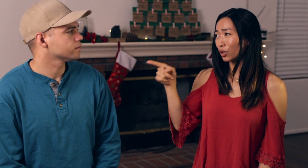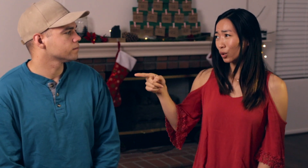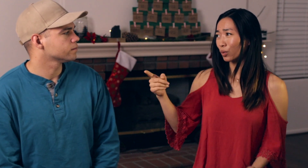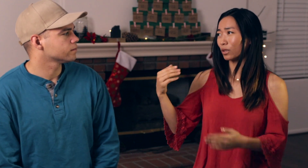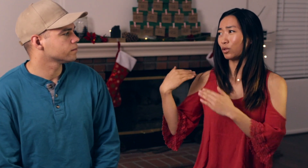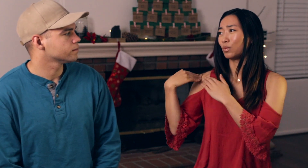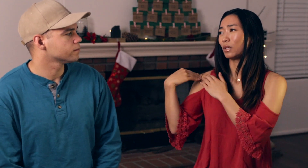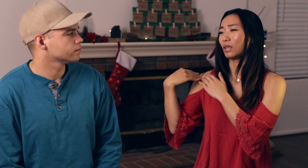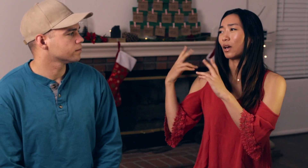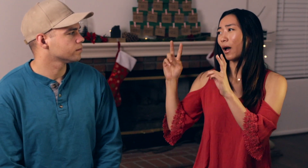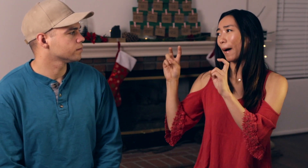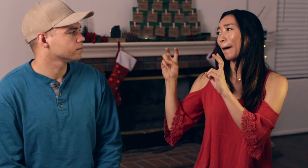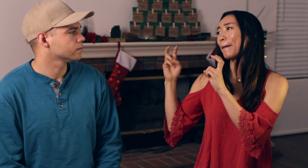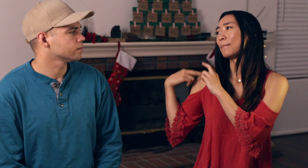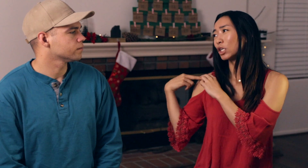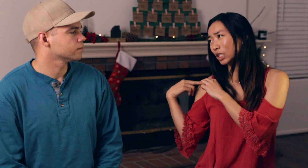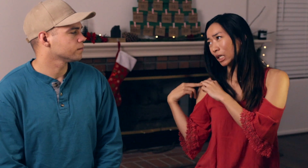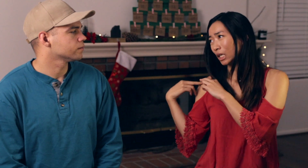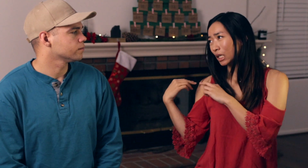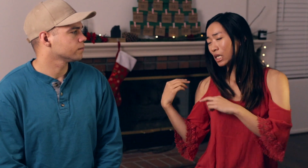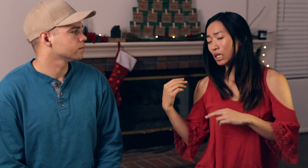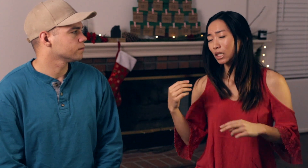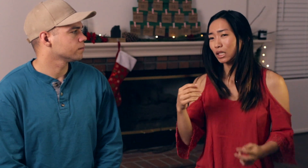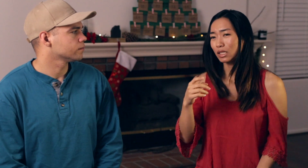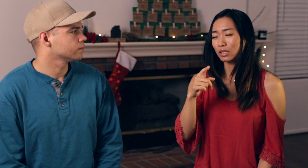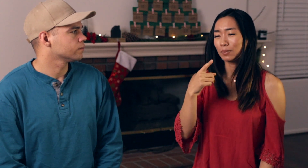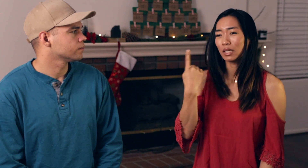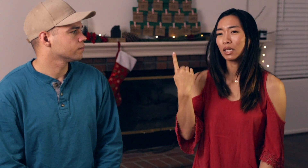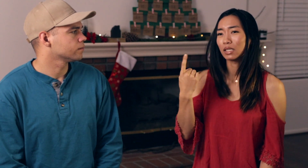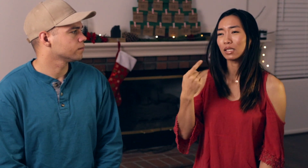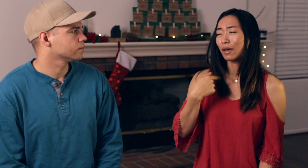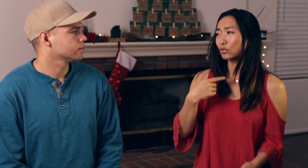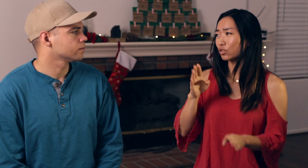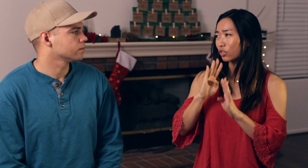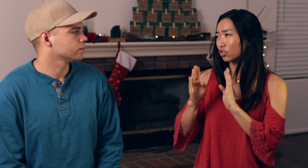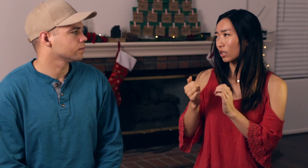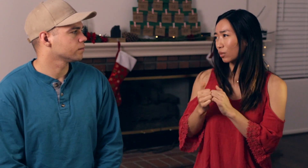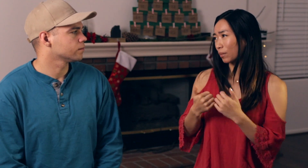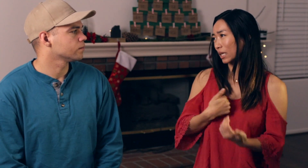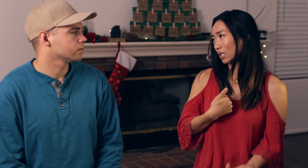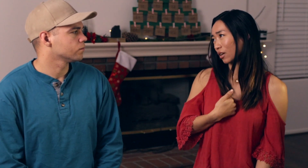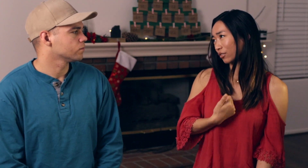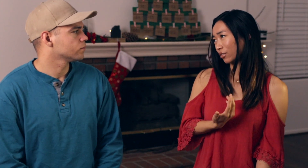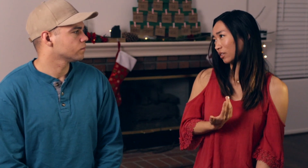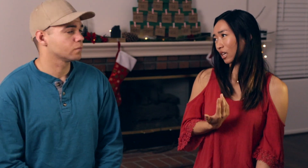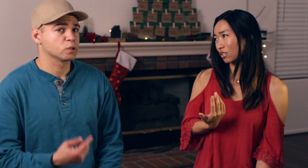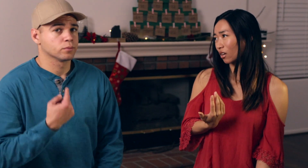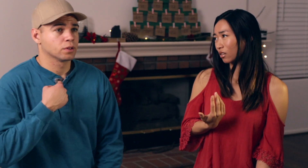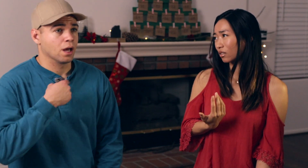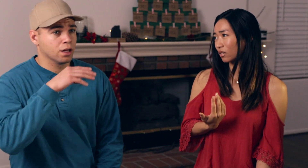you and you being a burden it's because I'm just frustrated with myself that's all